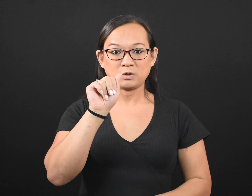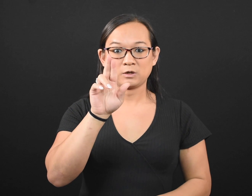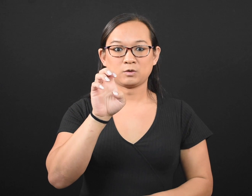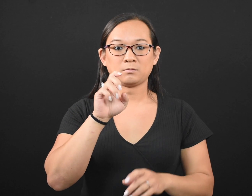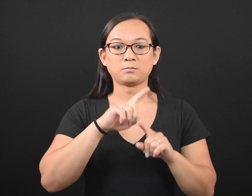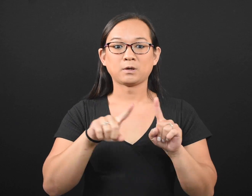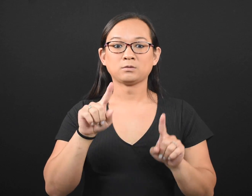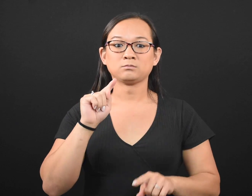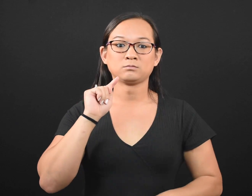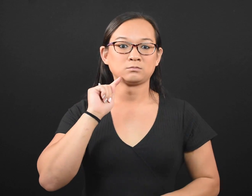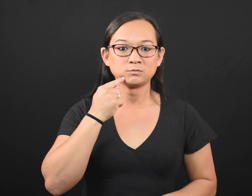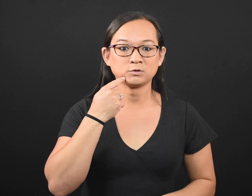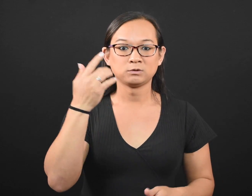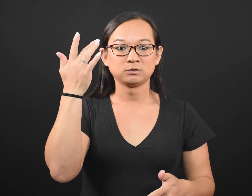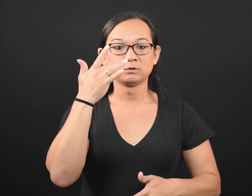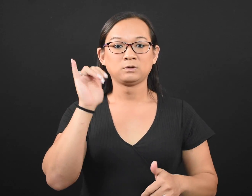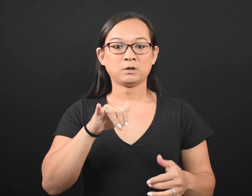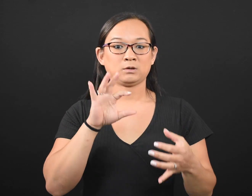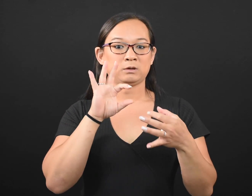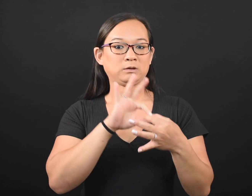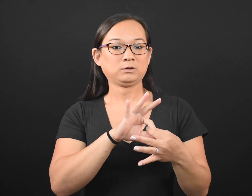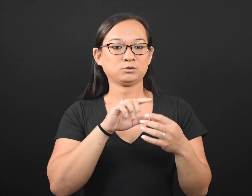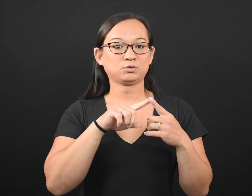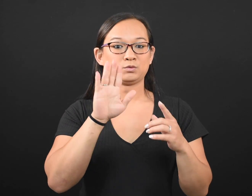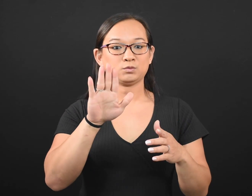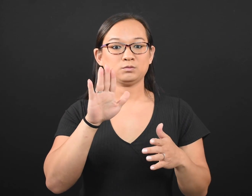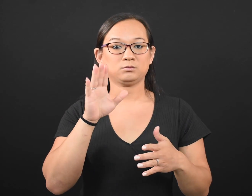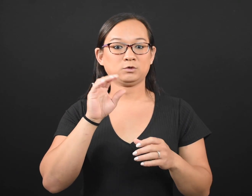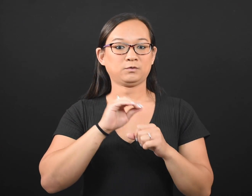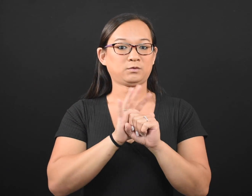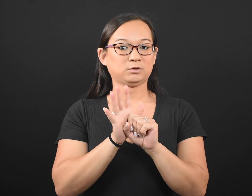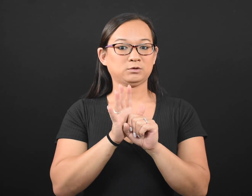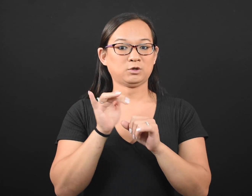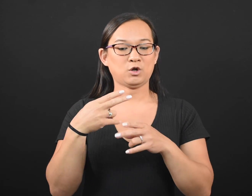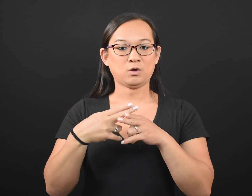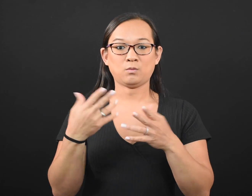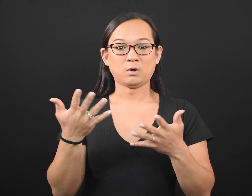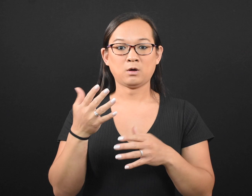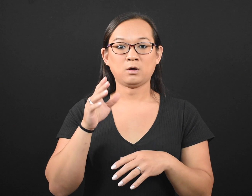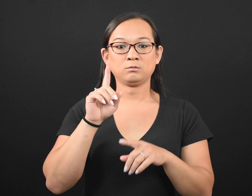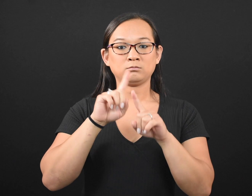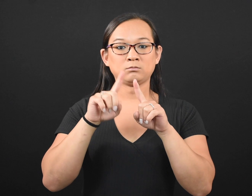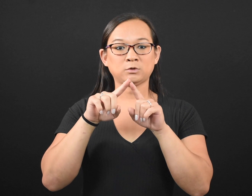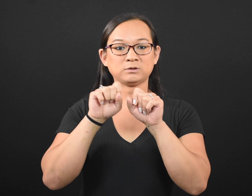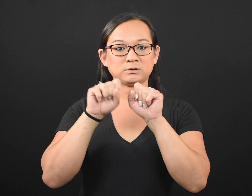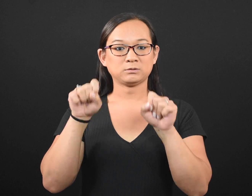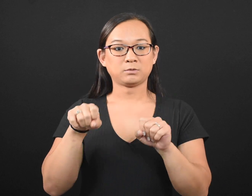but serious disease that is linked to COVID- 19 called multisystem inflammatory syndrome